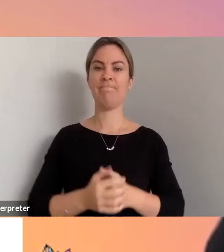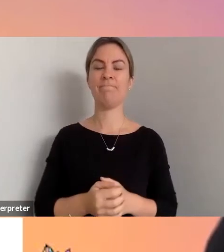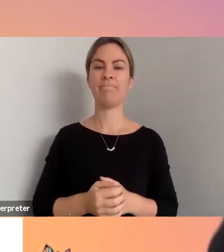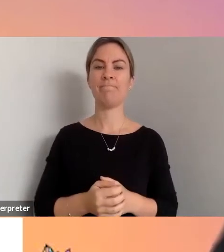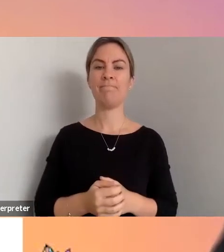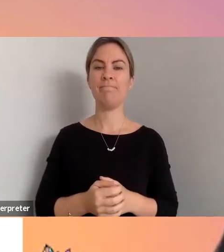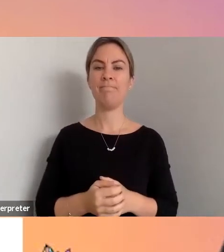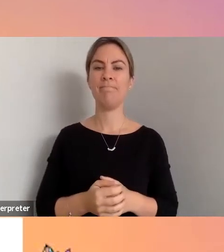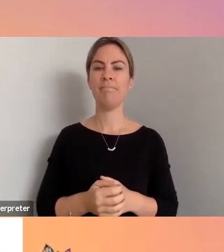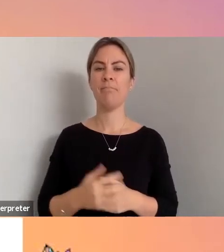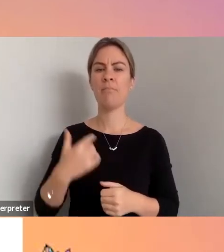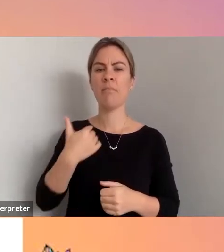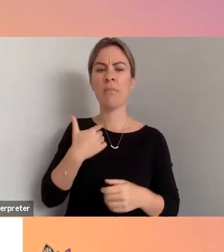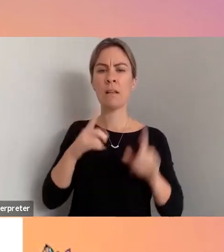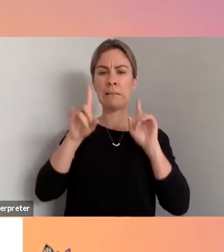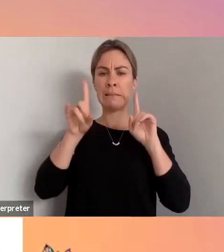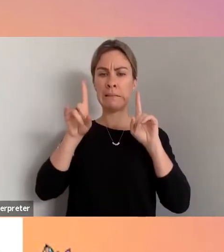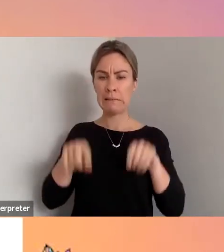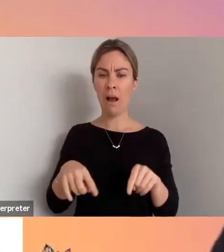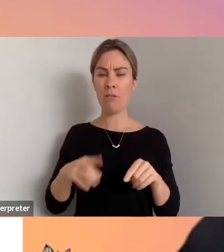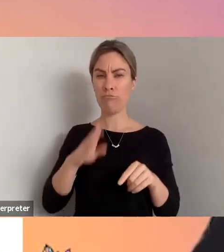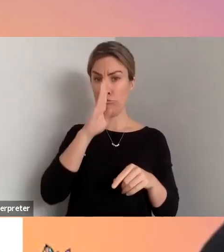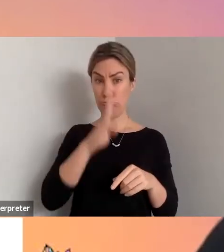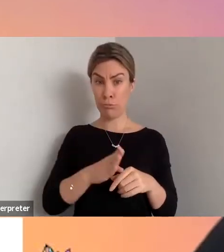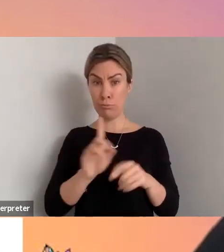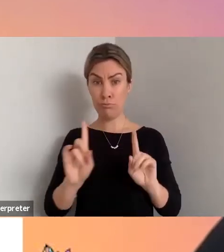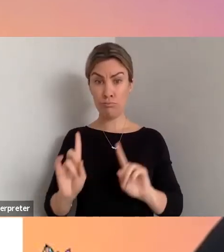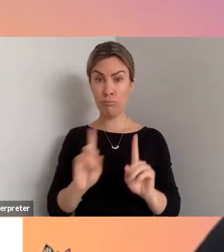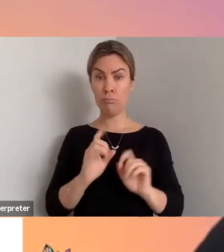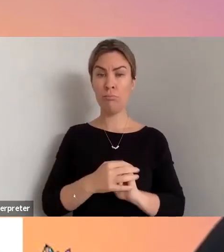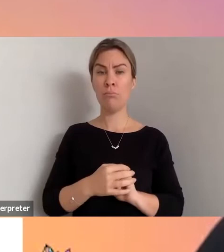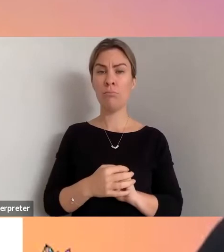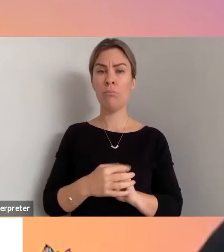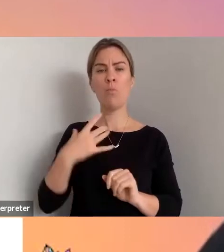I will start off with an acknowledgement to country.